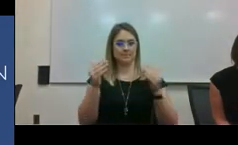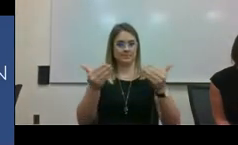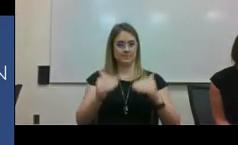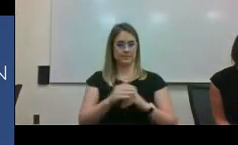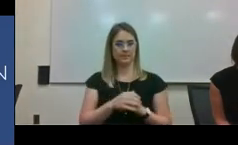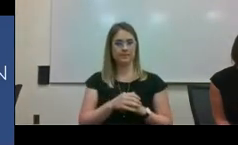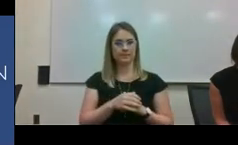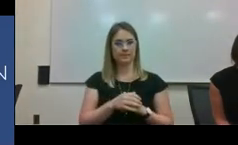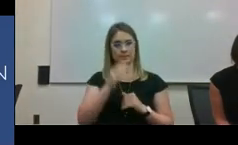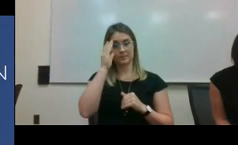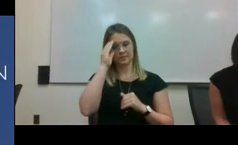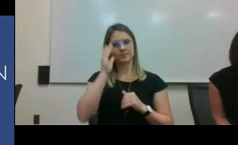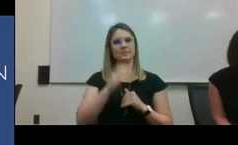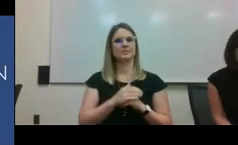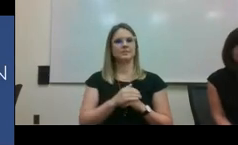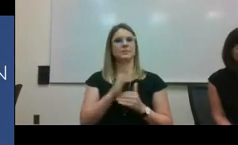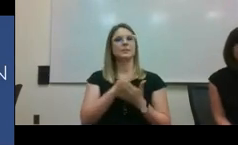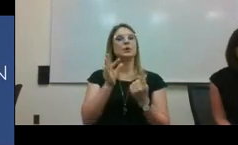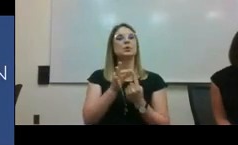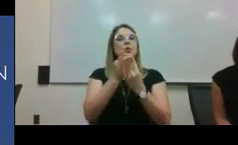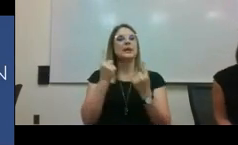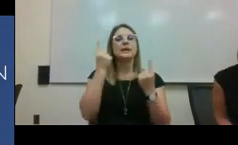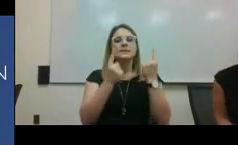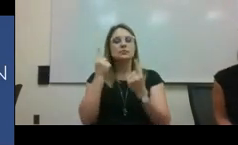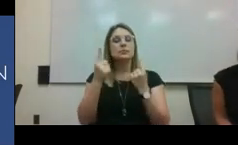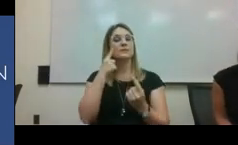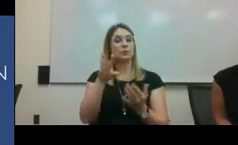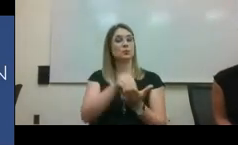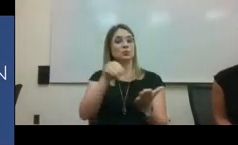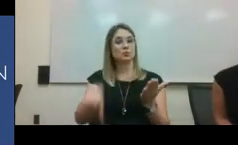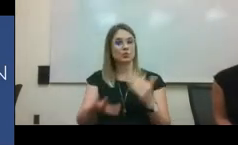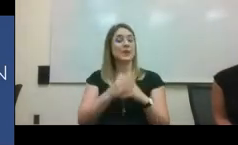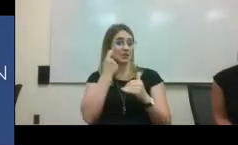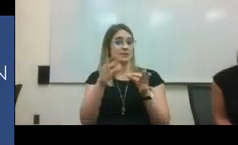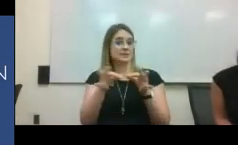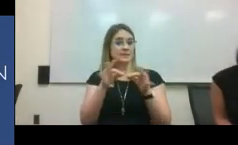So, a couple of kind of unique considerations for the students in this project, as I was just saying, it's bilingual bimodal.